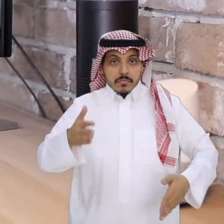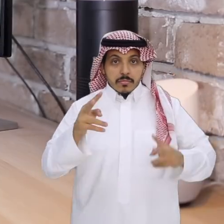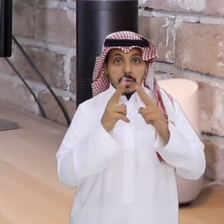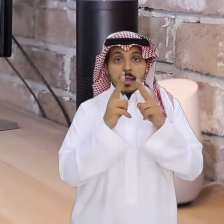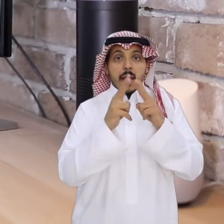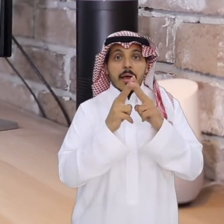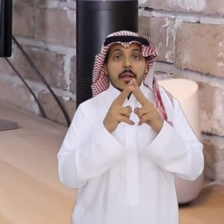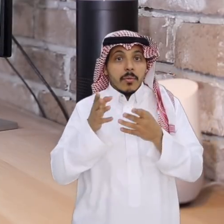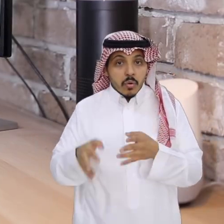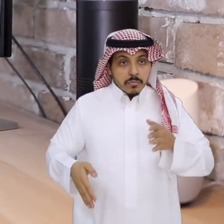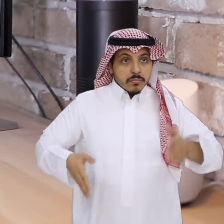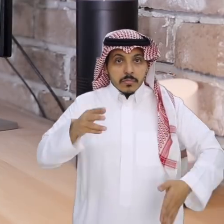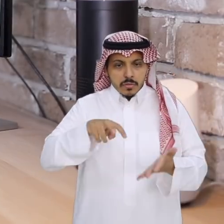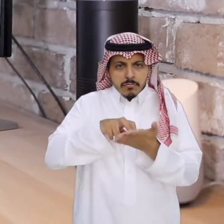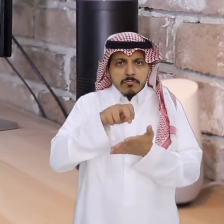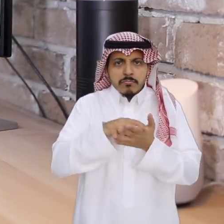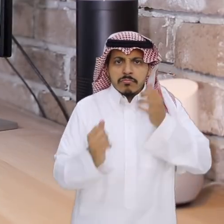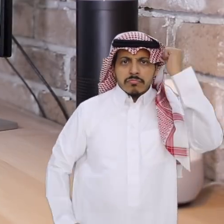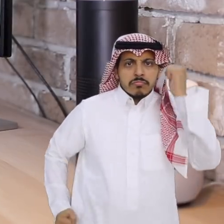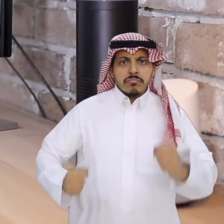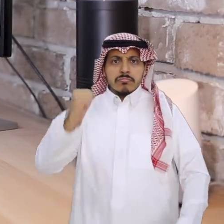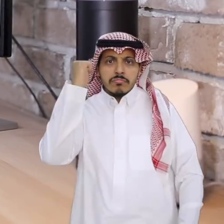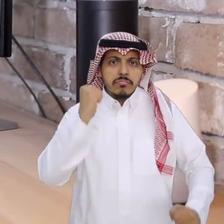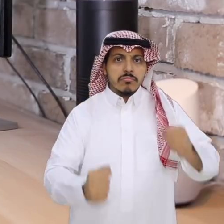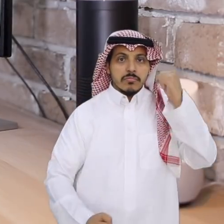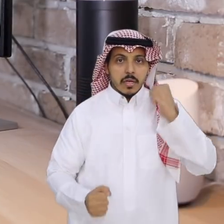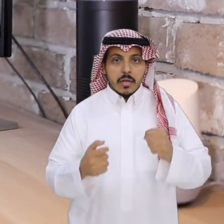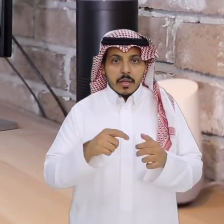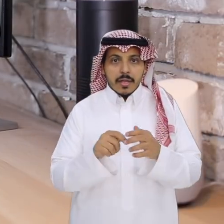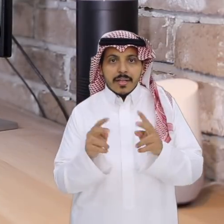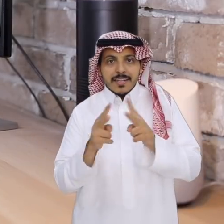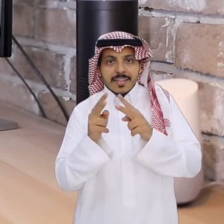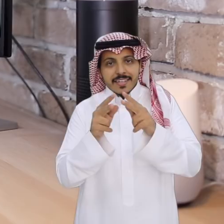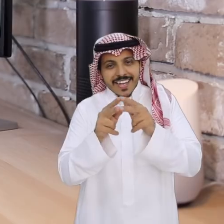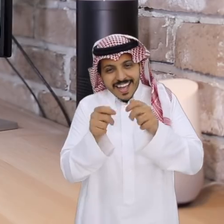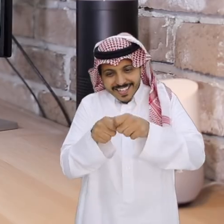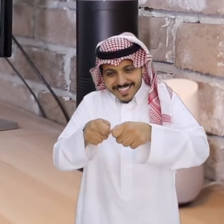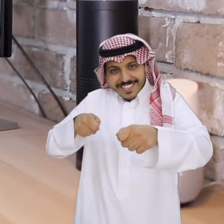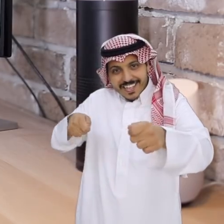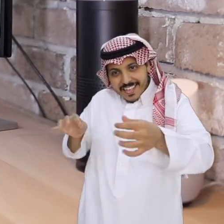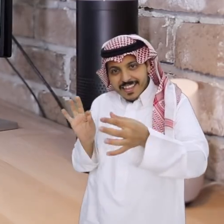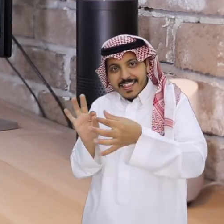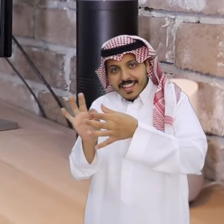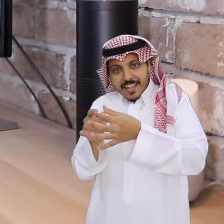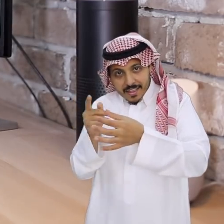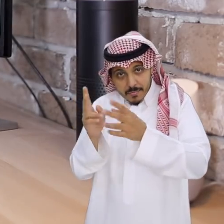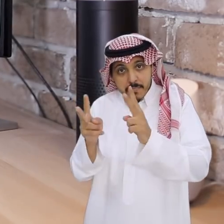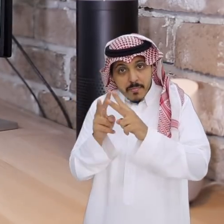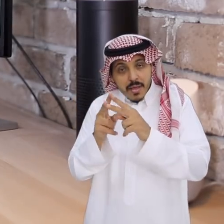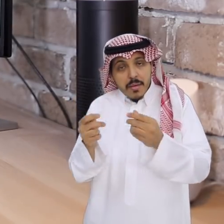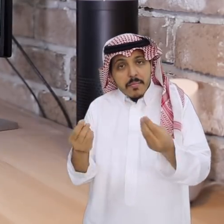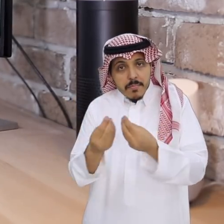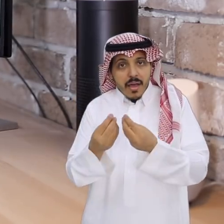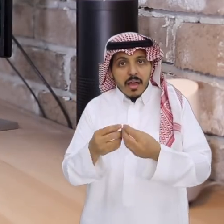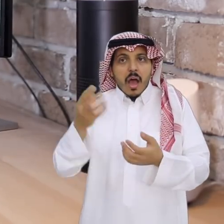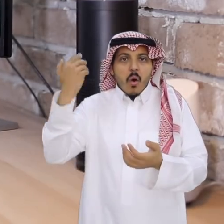But this time they showed atlas without the wire. Last time we saw Atlas, it was jumping over boxes.